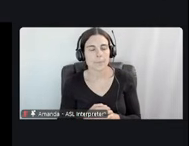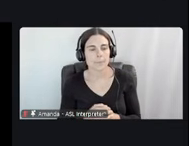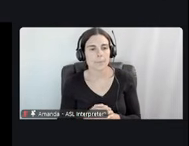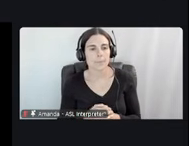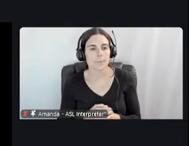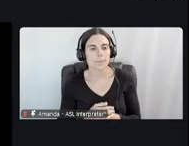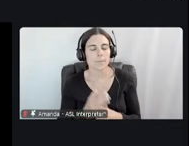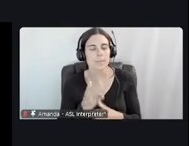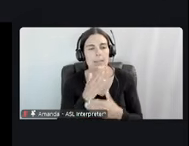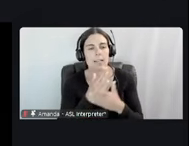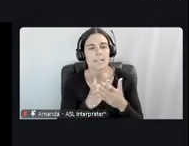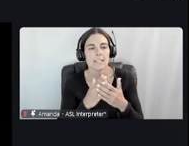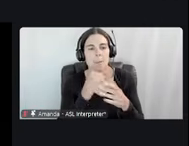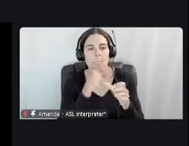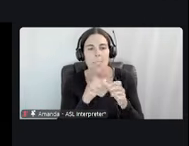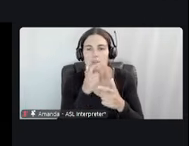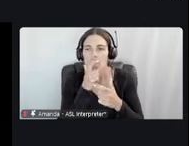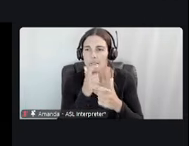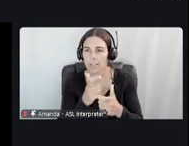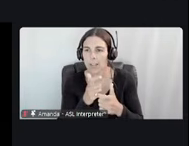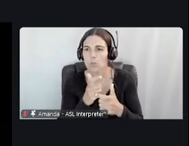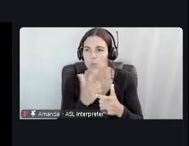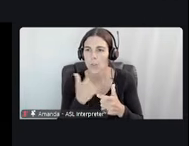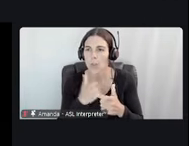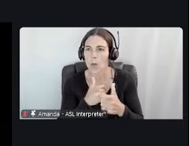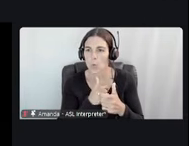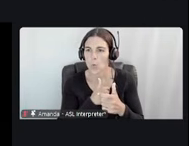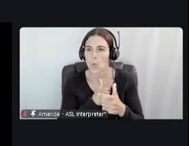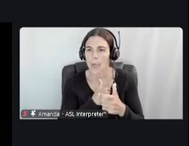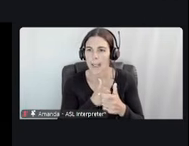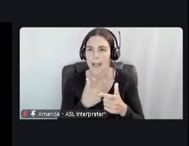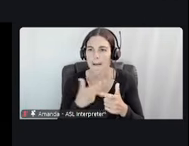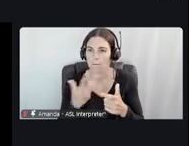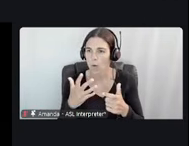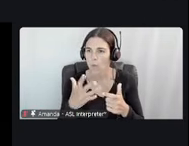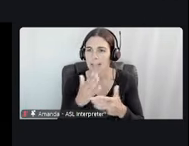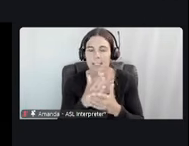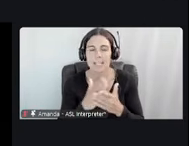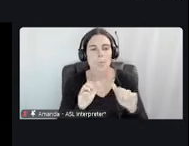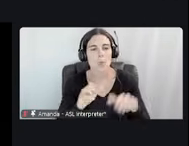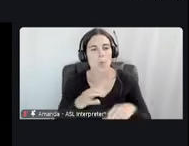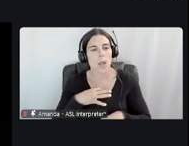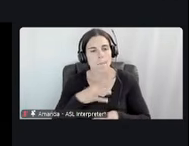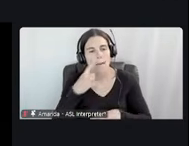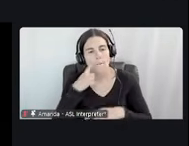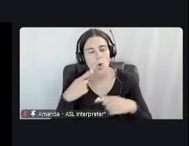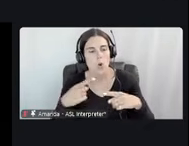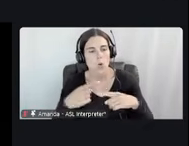letters of interest that we have put out already. Some you could apply for for across region. Um but